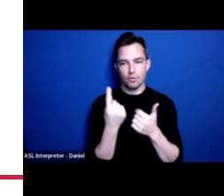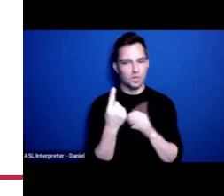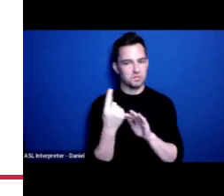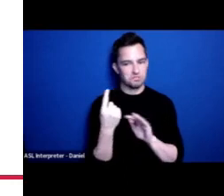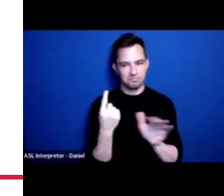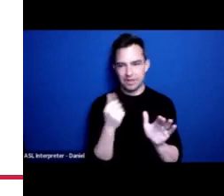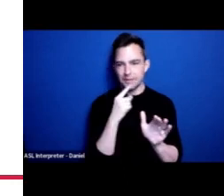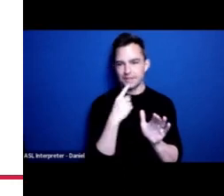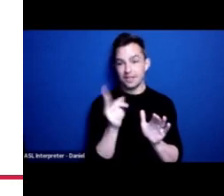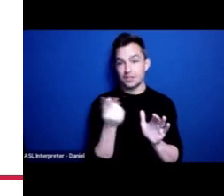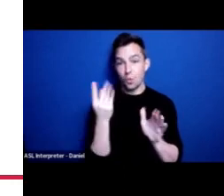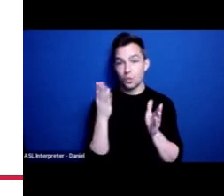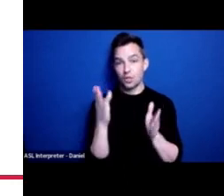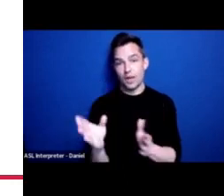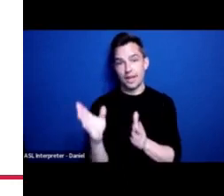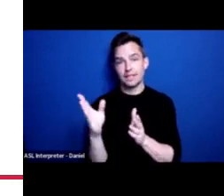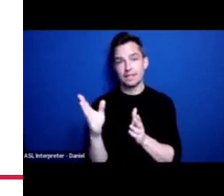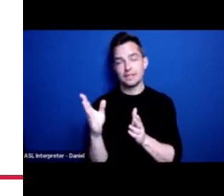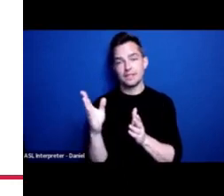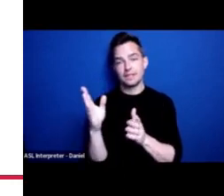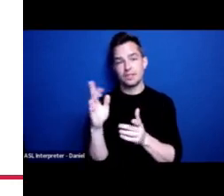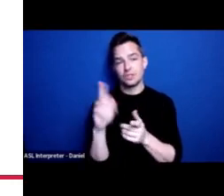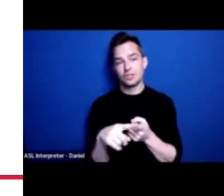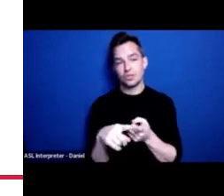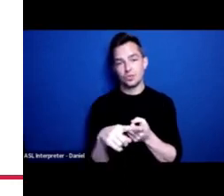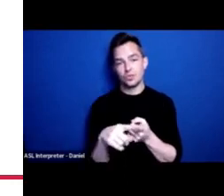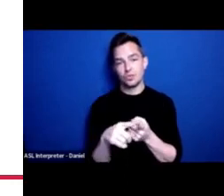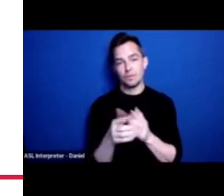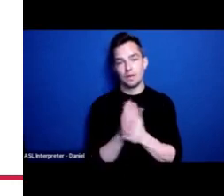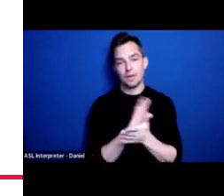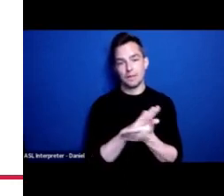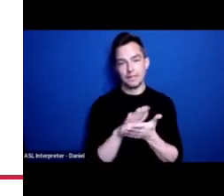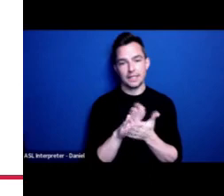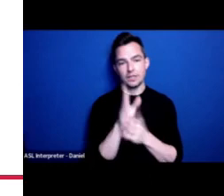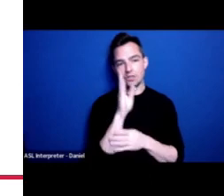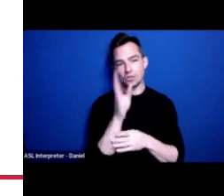this is the only way to get clean or sober to abstain from alcohol drugs. But for me, that